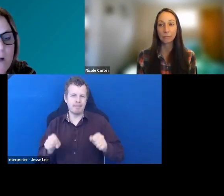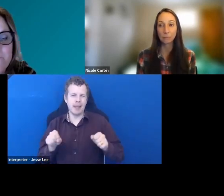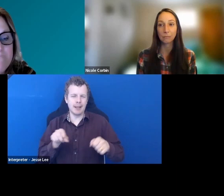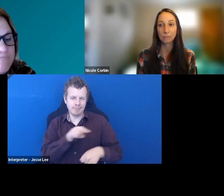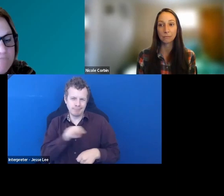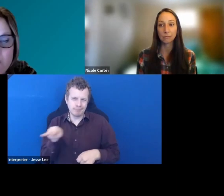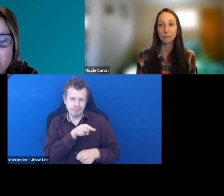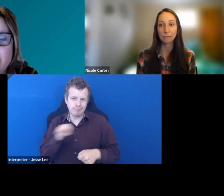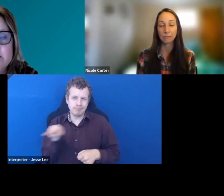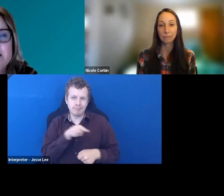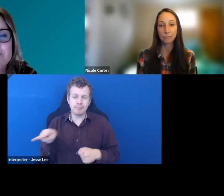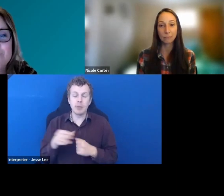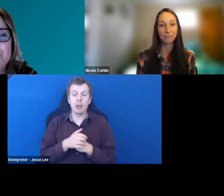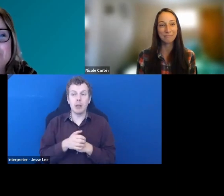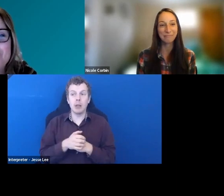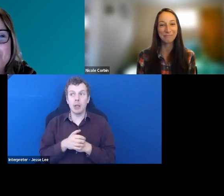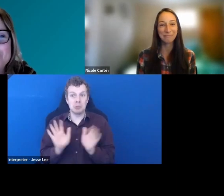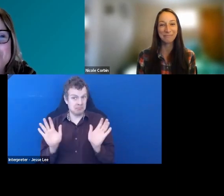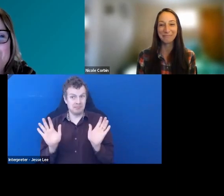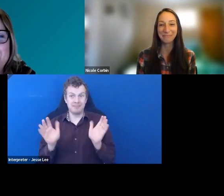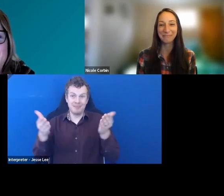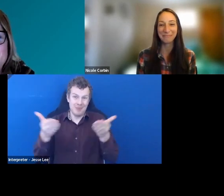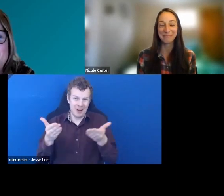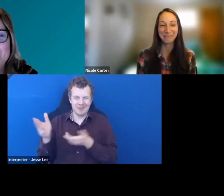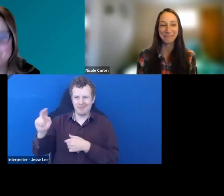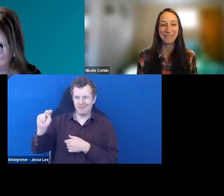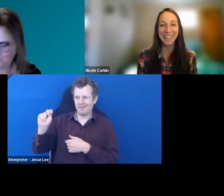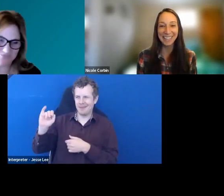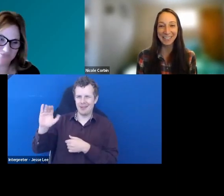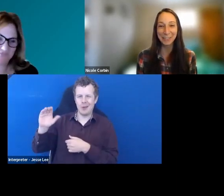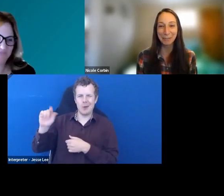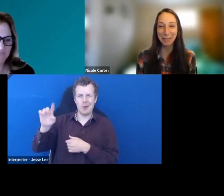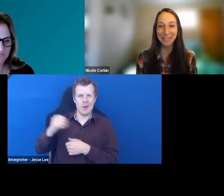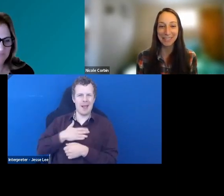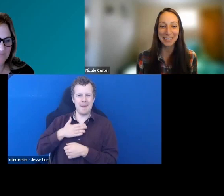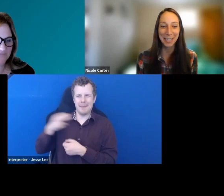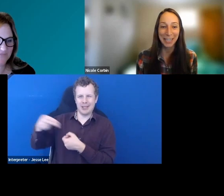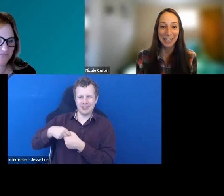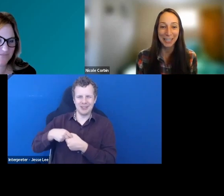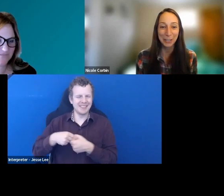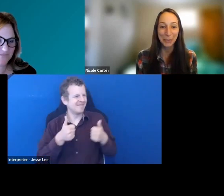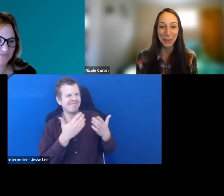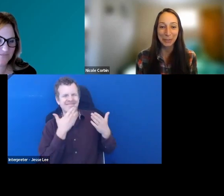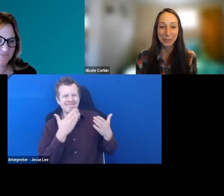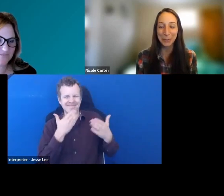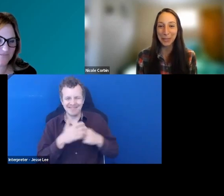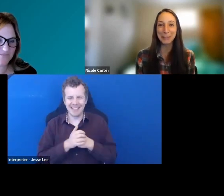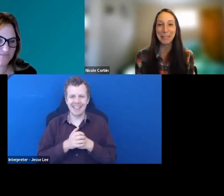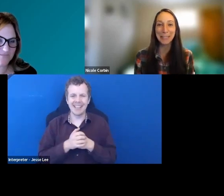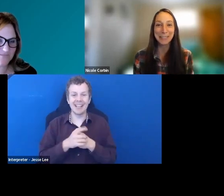And that's it. Welcome Nicole, we're so happy to have you. Nicole Corbin: Thank you so much. It's so - it's so great to be here.